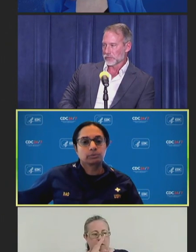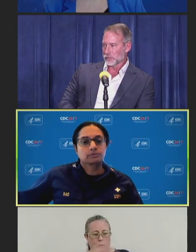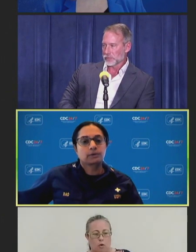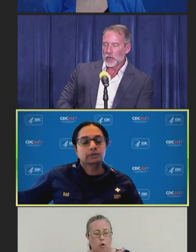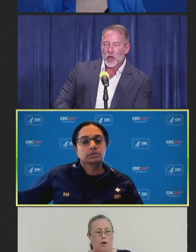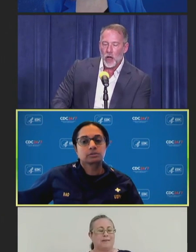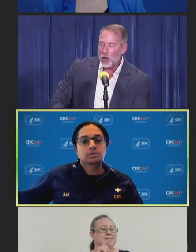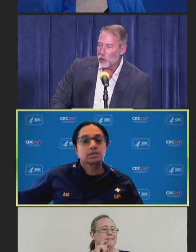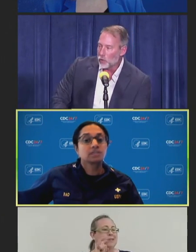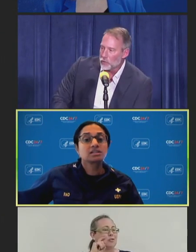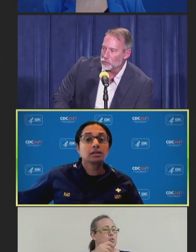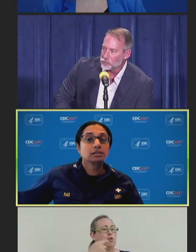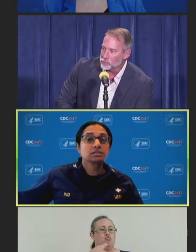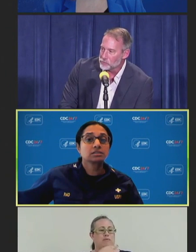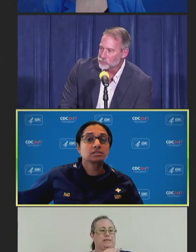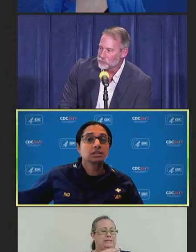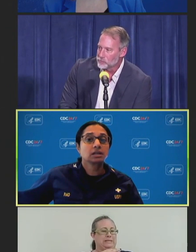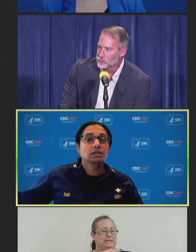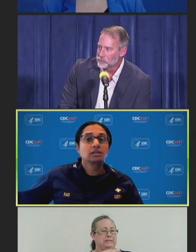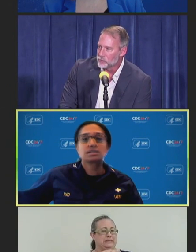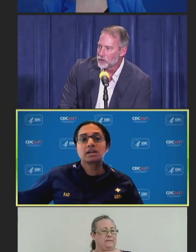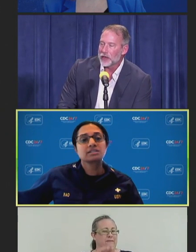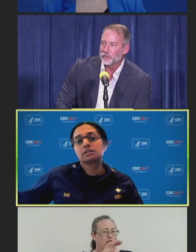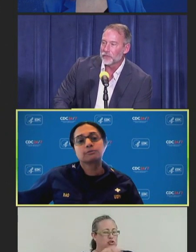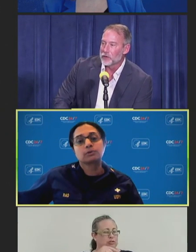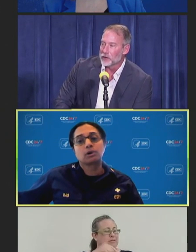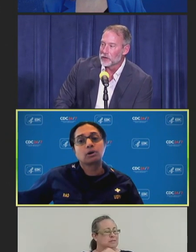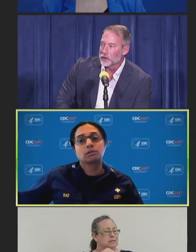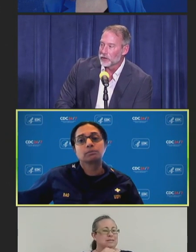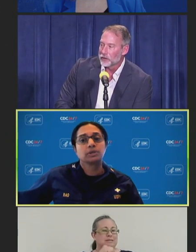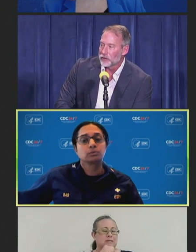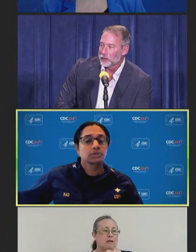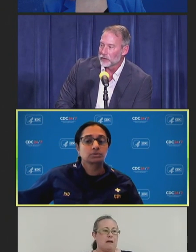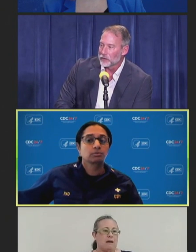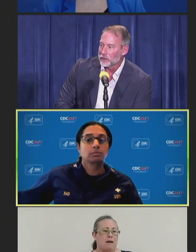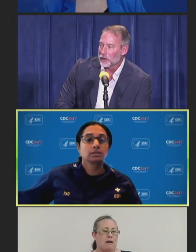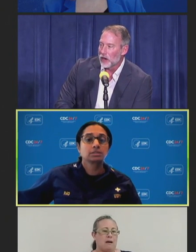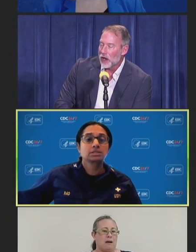risk factors. Yeah. And it's not intended for all men who have sex with men. It's